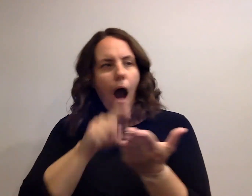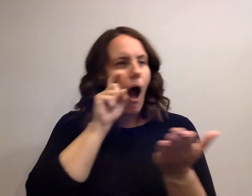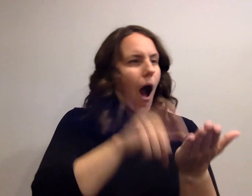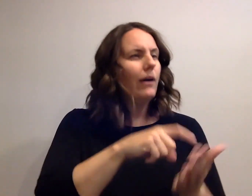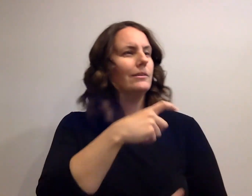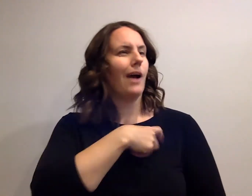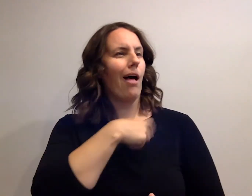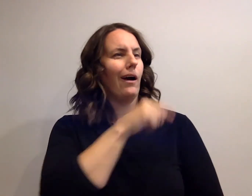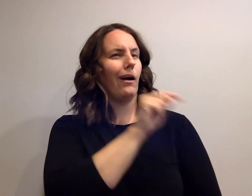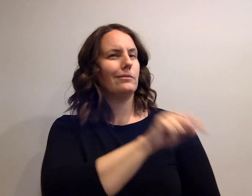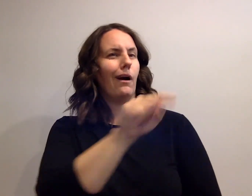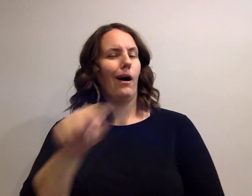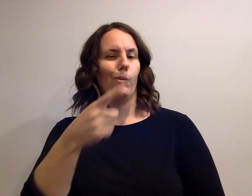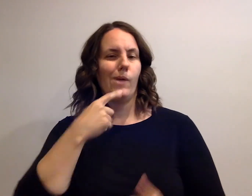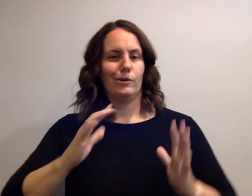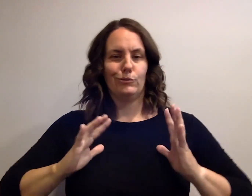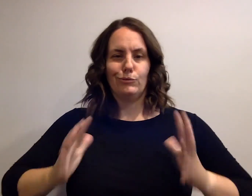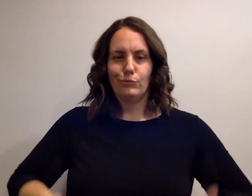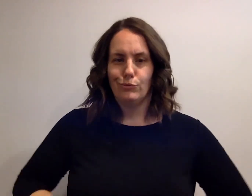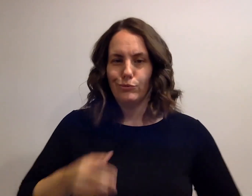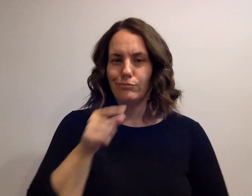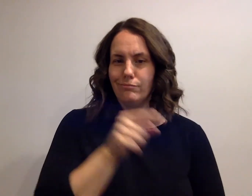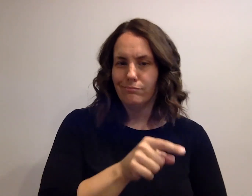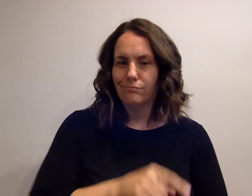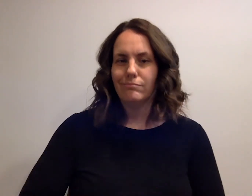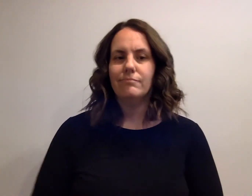who the delegates were, as they wore their red shirts provided by the NAD.